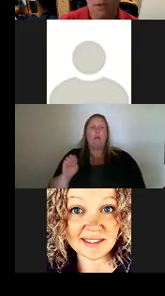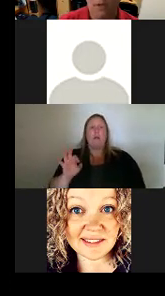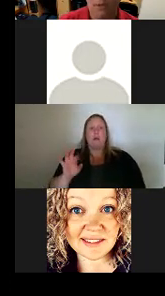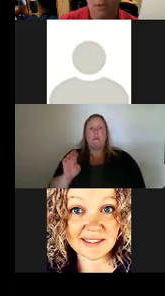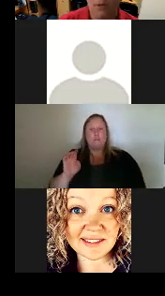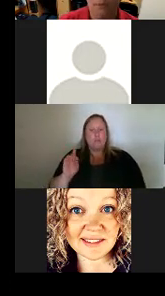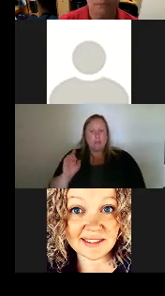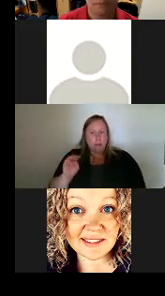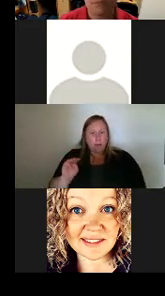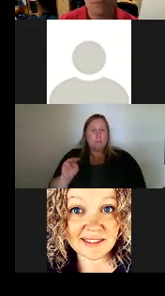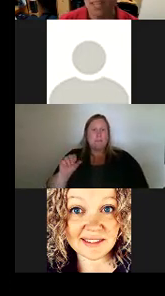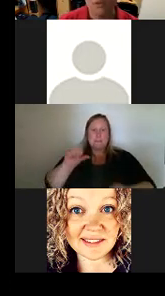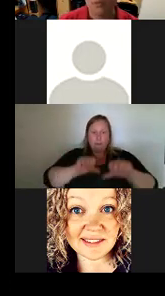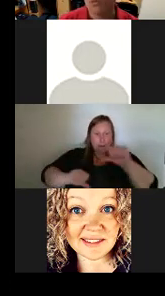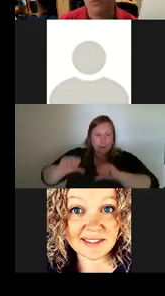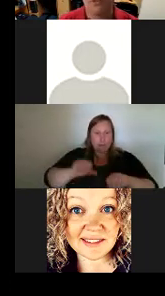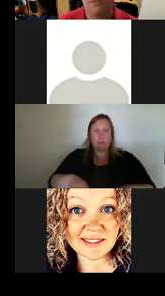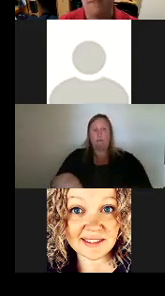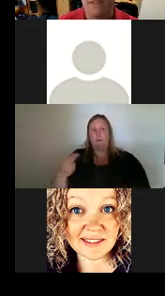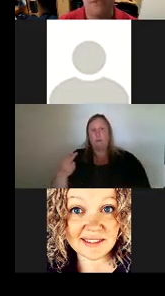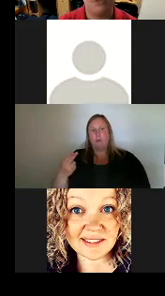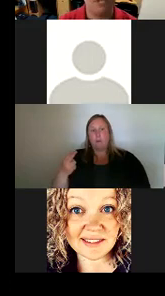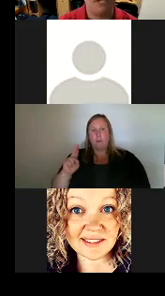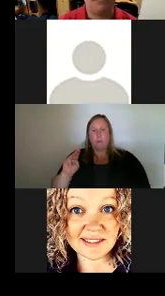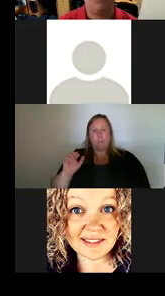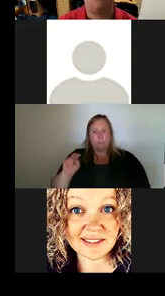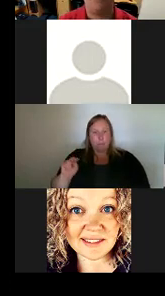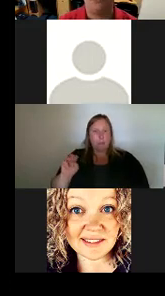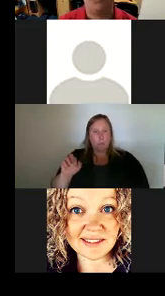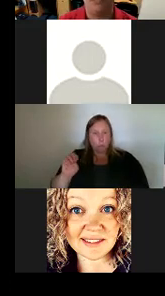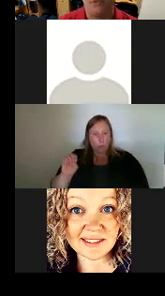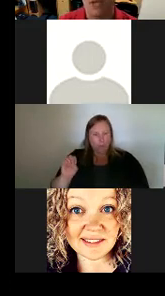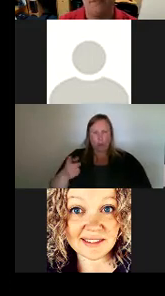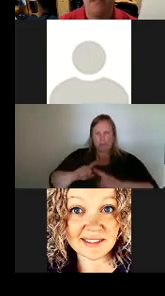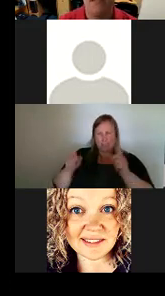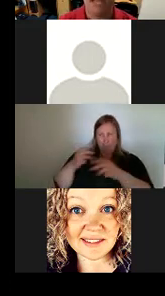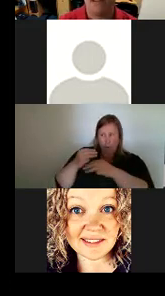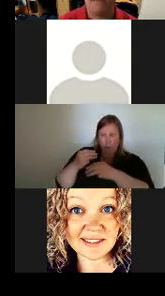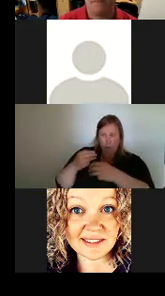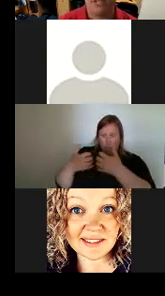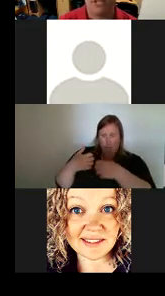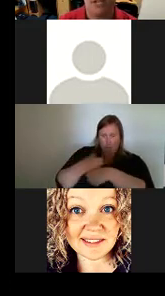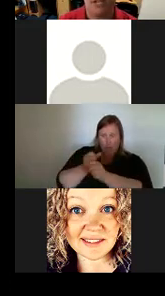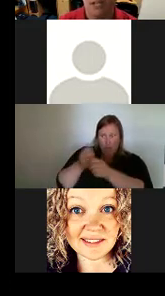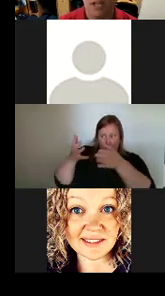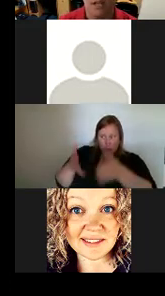IF YOU ARE WORKING WITH OTHER MANUFACTURERS, REACH OUT.